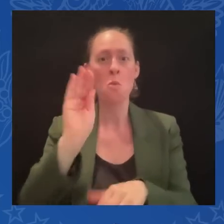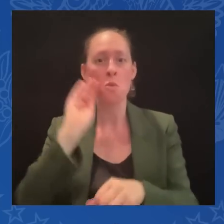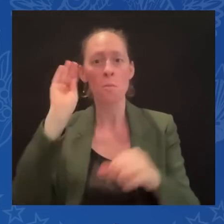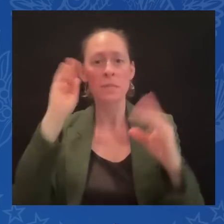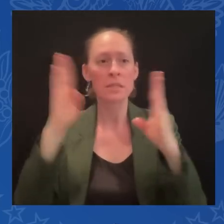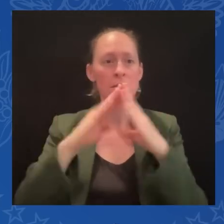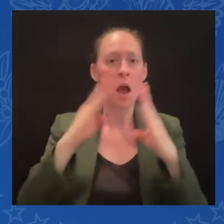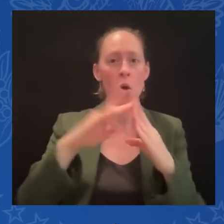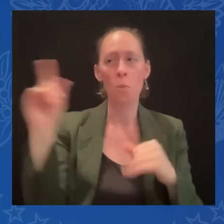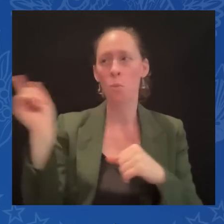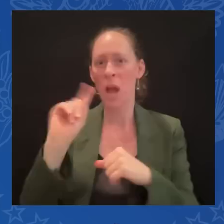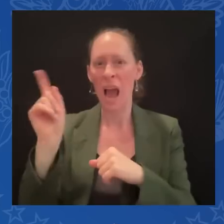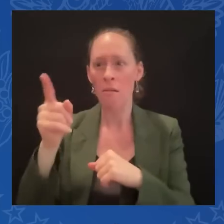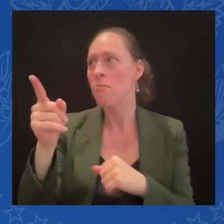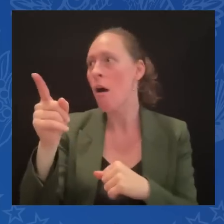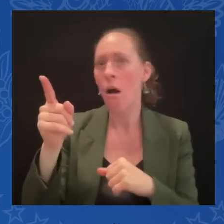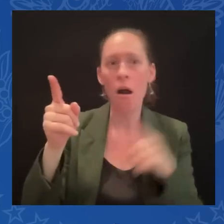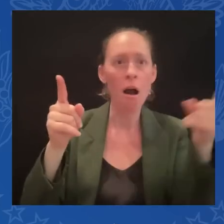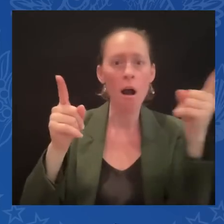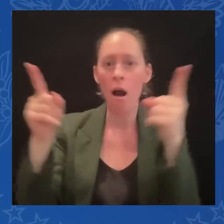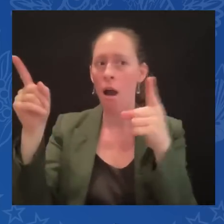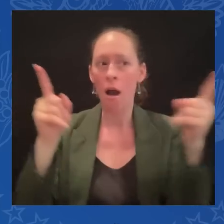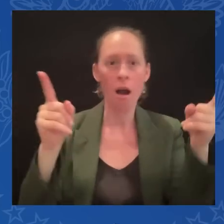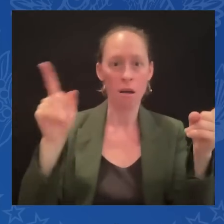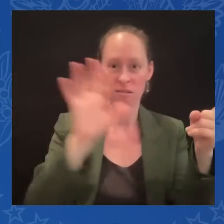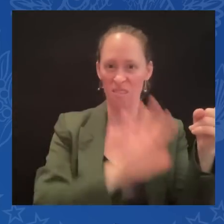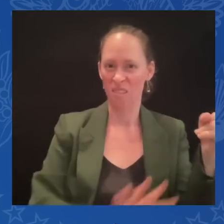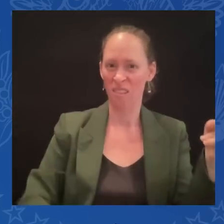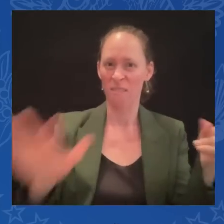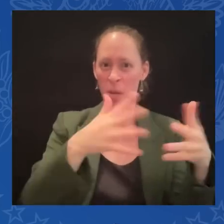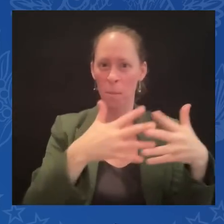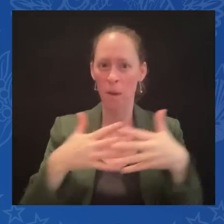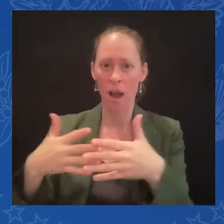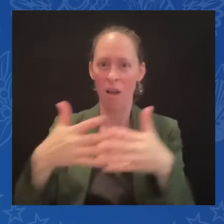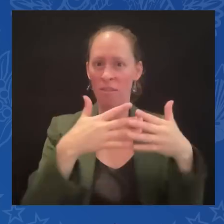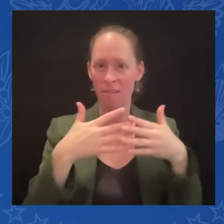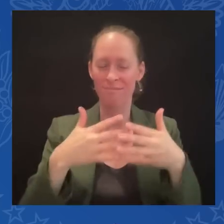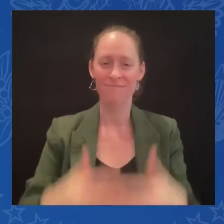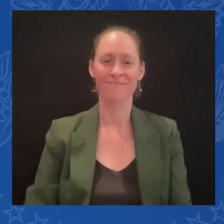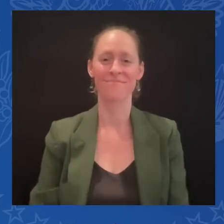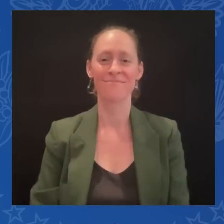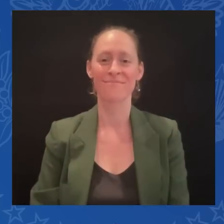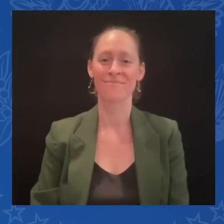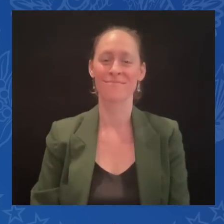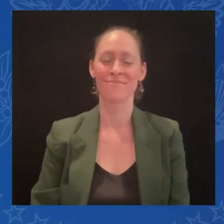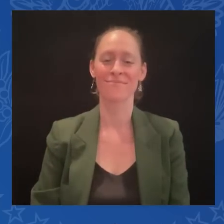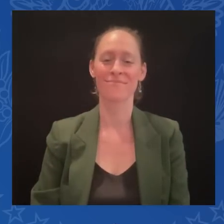all across America. Look, implementing this legislation also has another transformative impact.